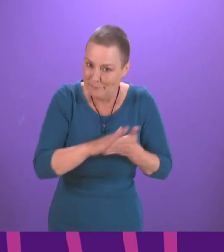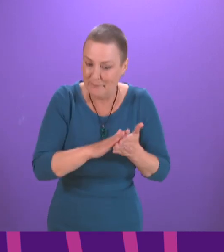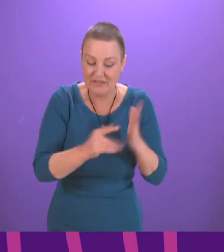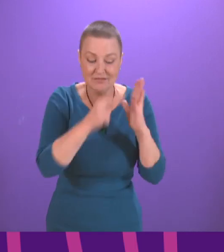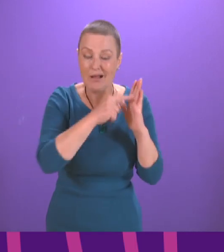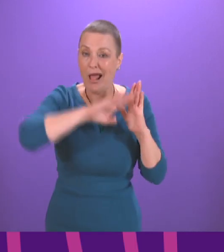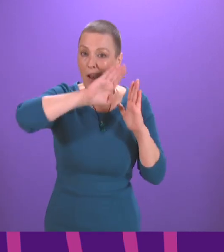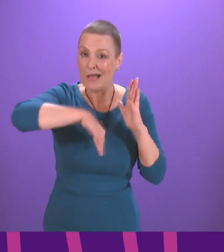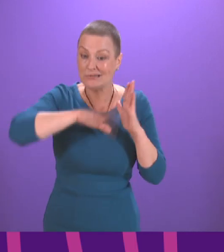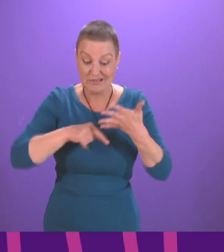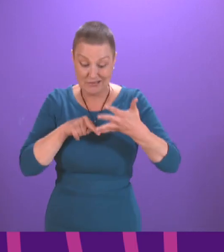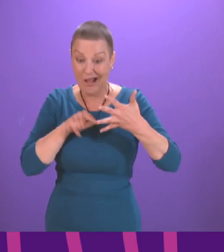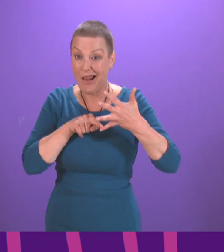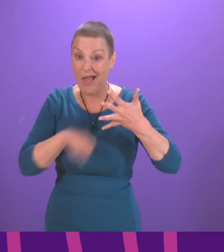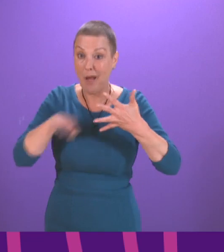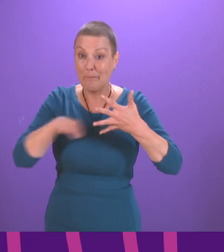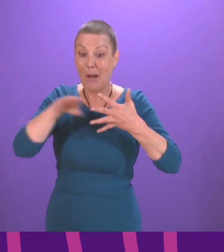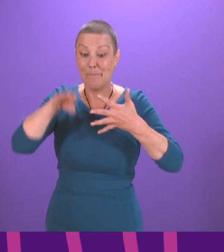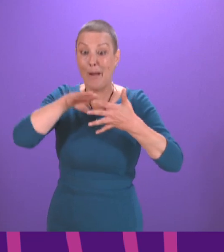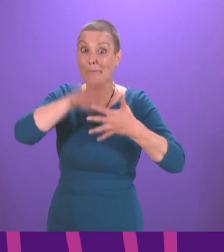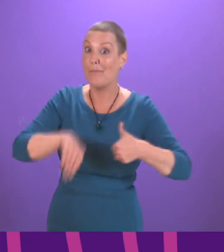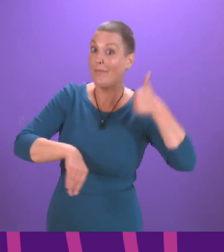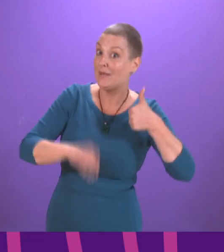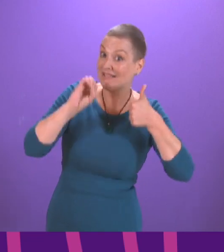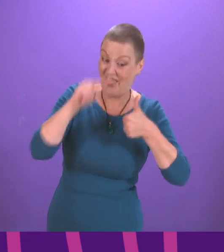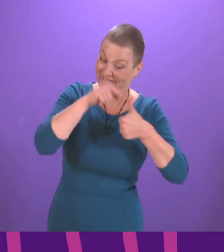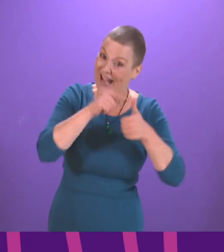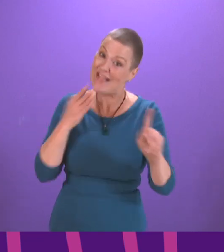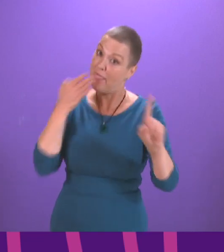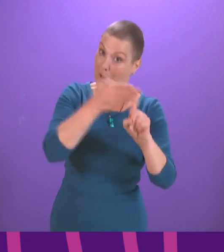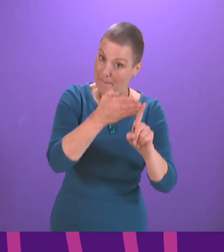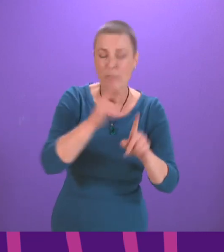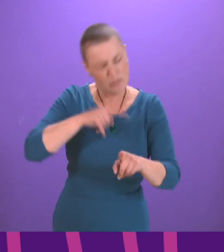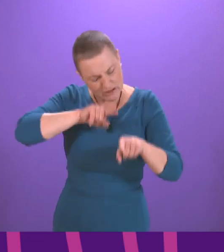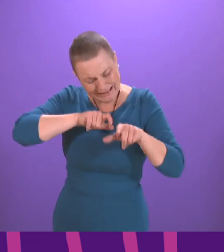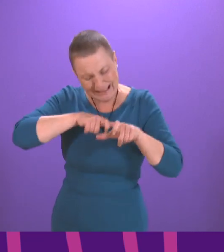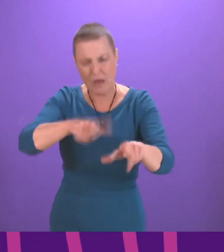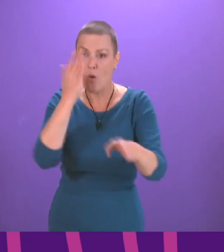This is not easy for anybody, but we will continue to work with sectors to provide as much support as we can.